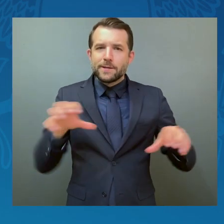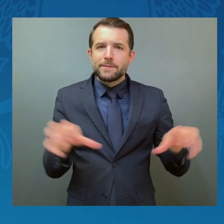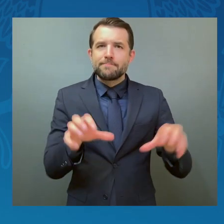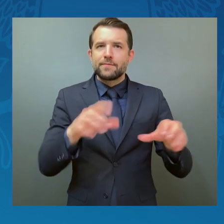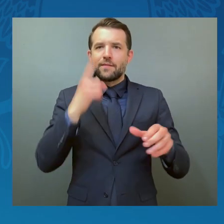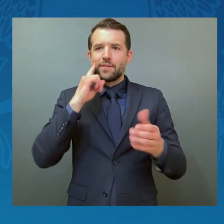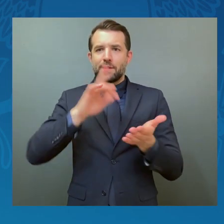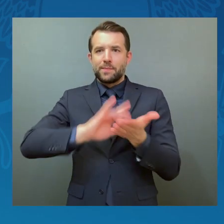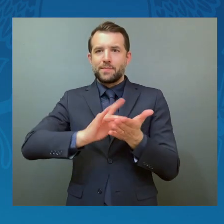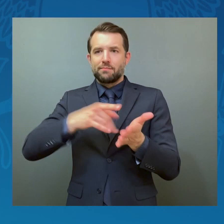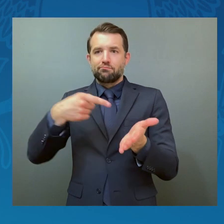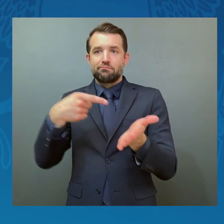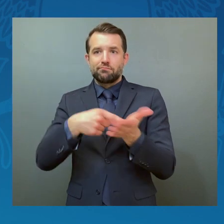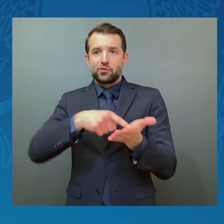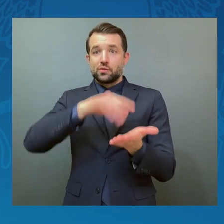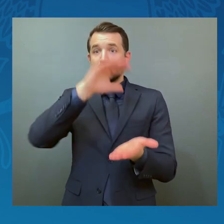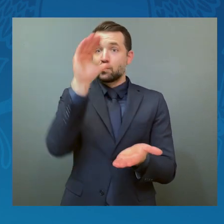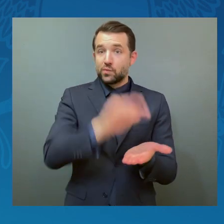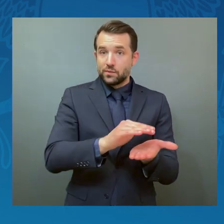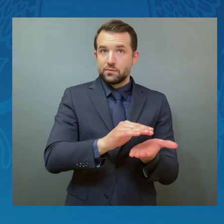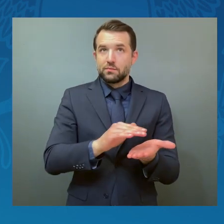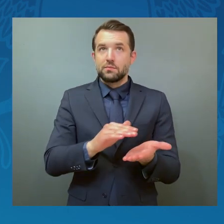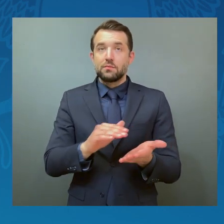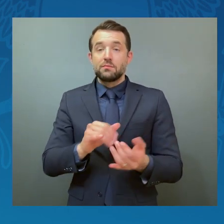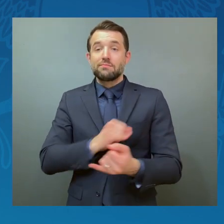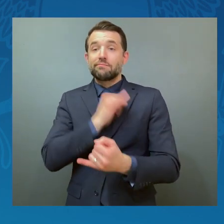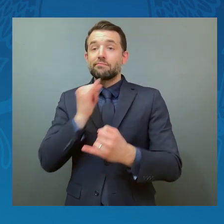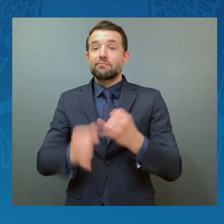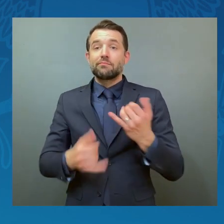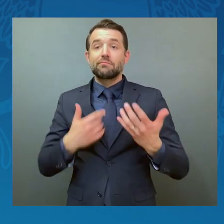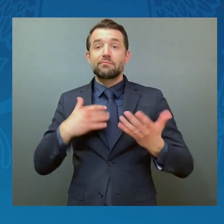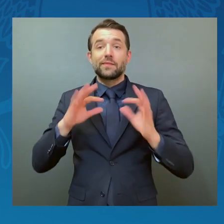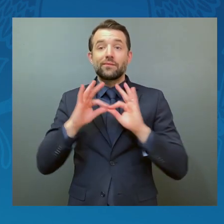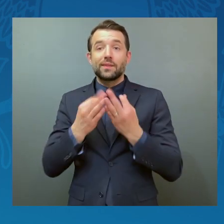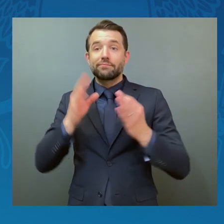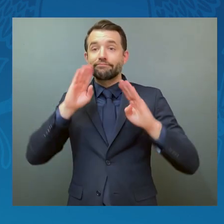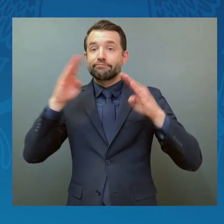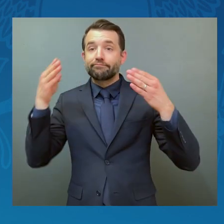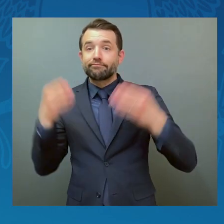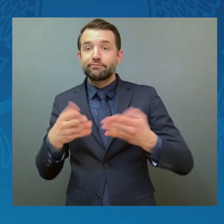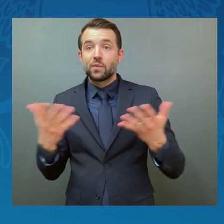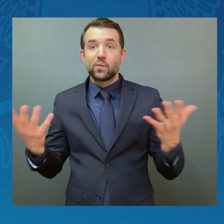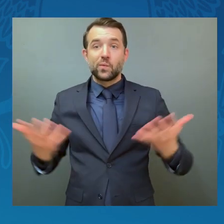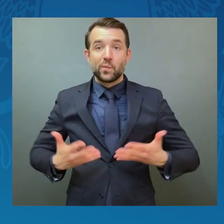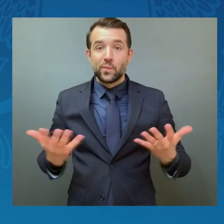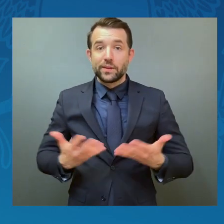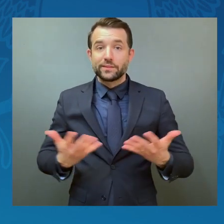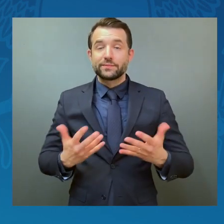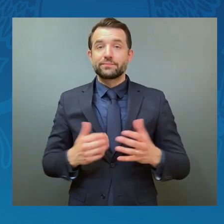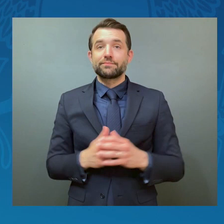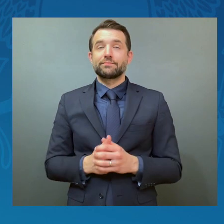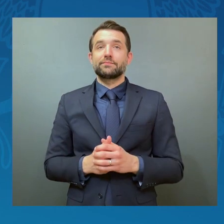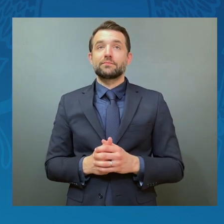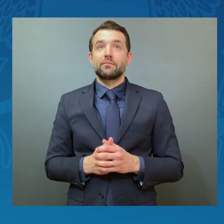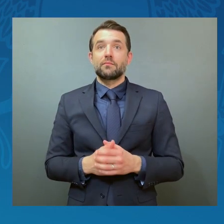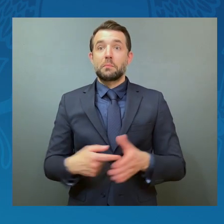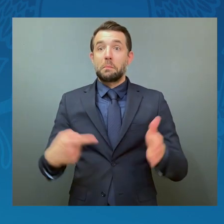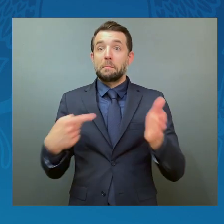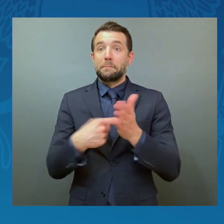the last thing my family and I were focused on during my medical recovery, responding to bill collection, seeking payments.